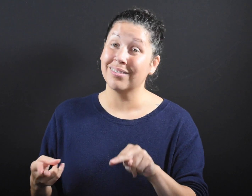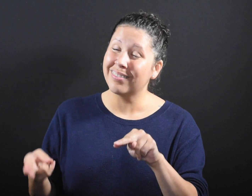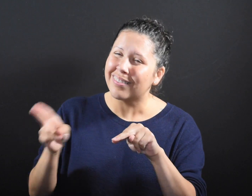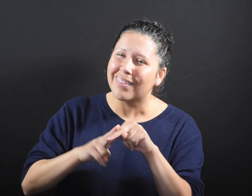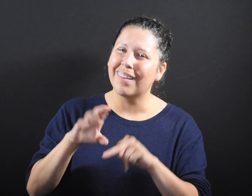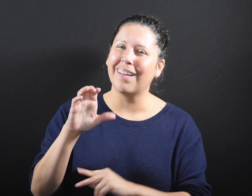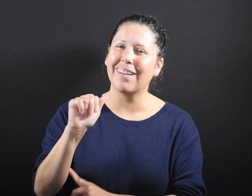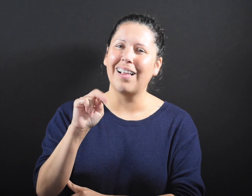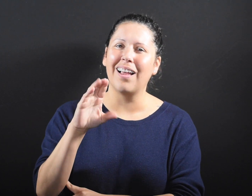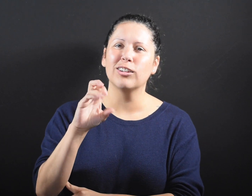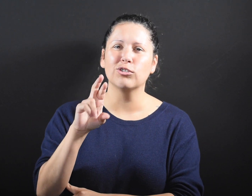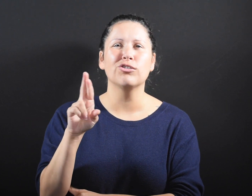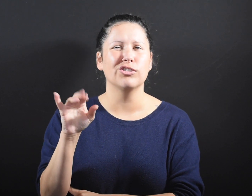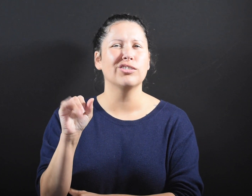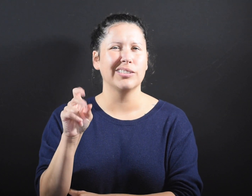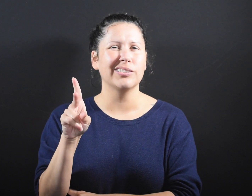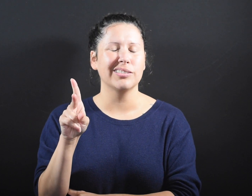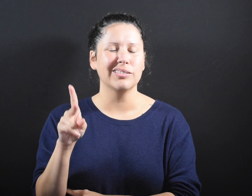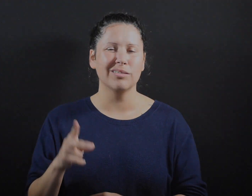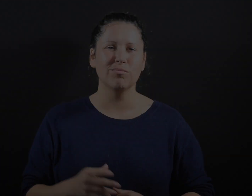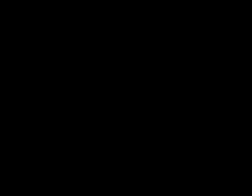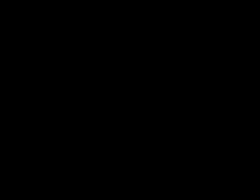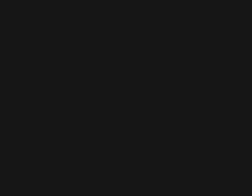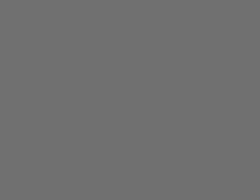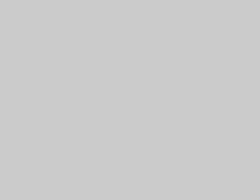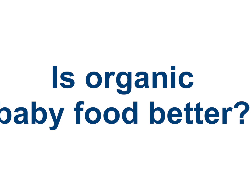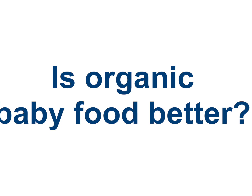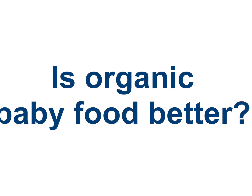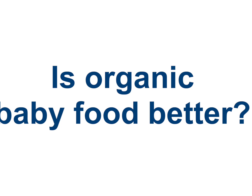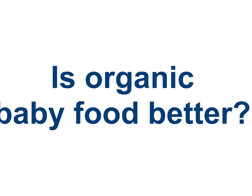also contains harmful chemicals that can increase the risk of cancer.